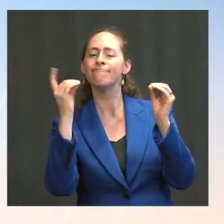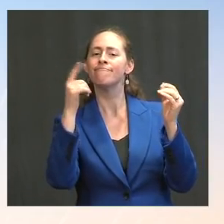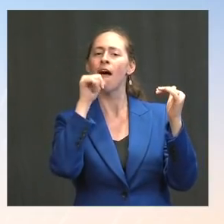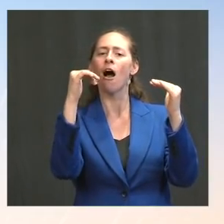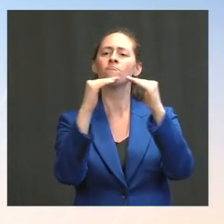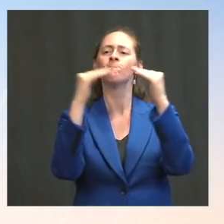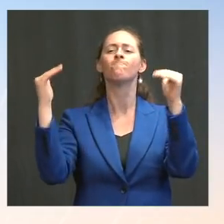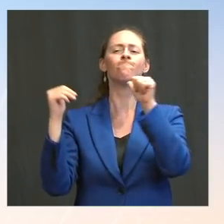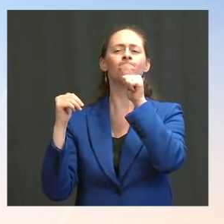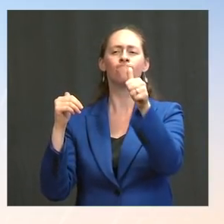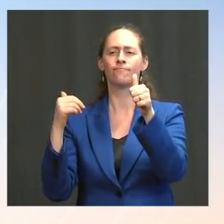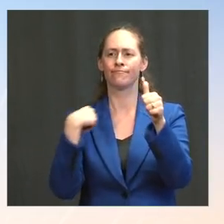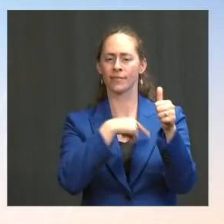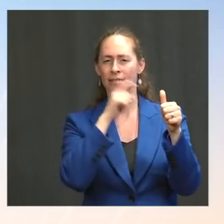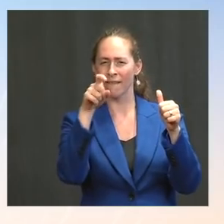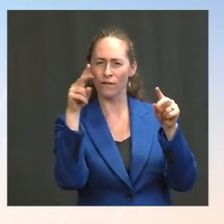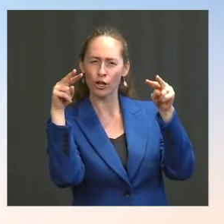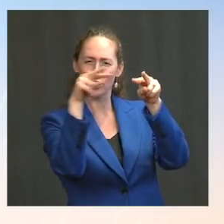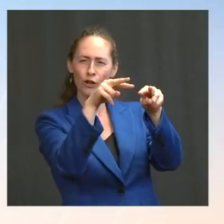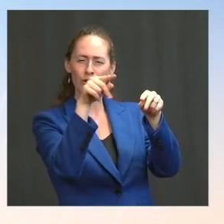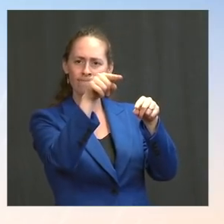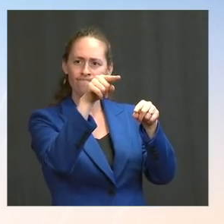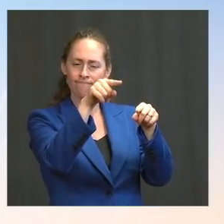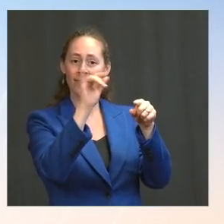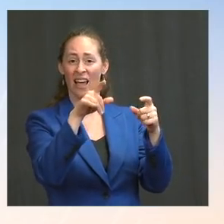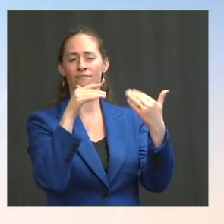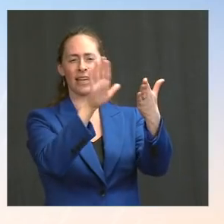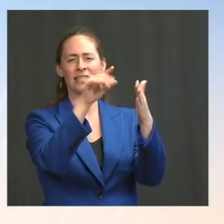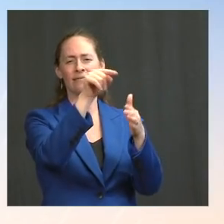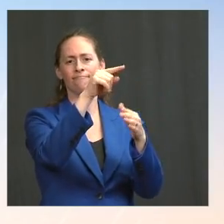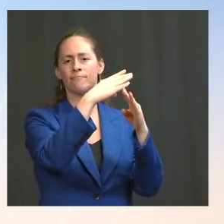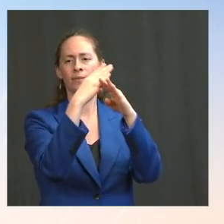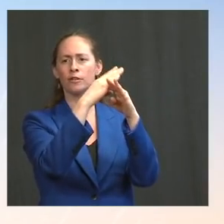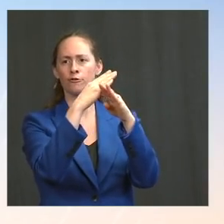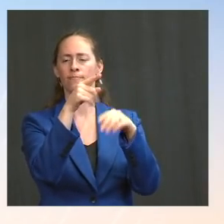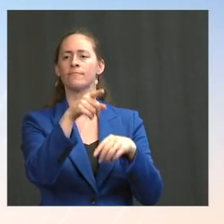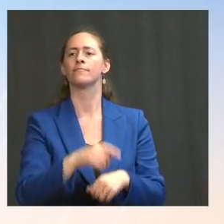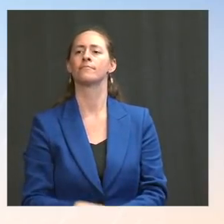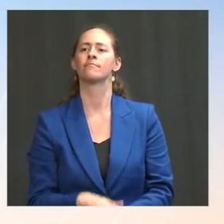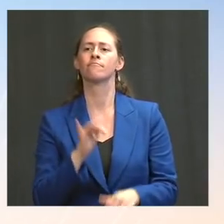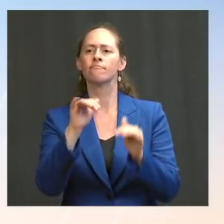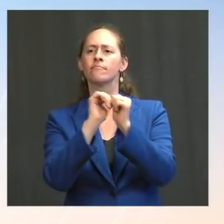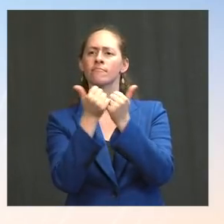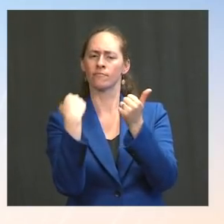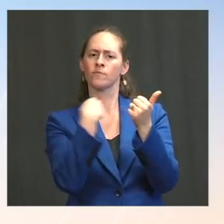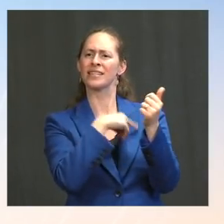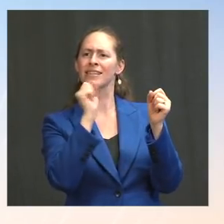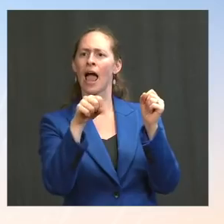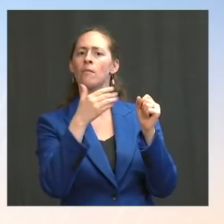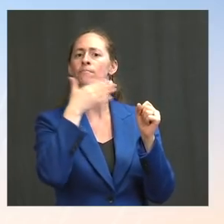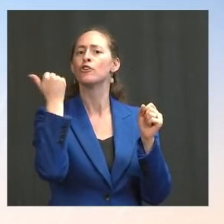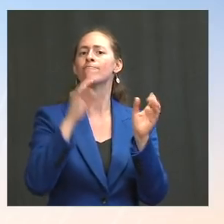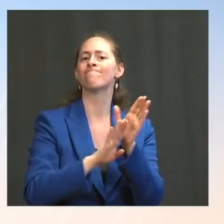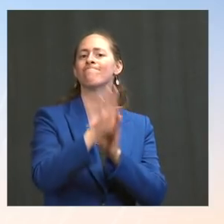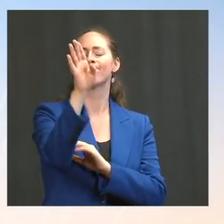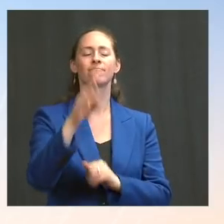of what we're trying to address and part of what we want this economic recovery to achieve. Ms. Psaki: Andrea.